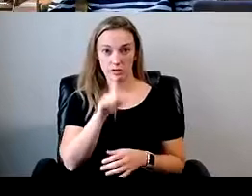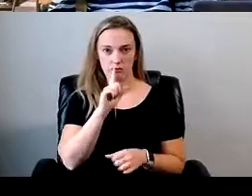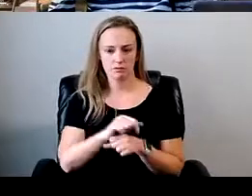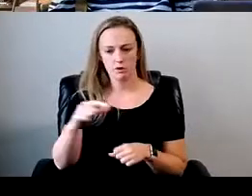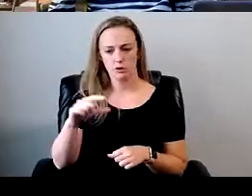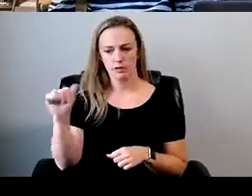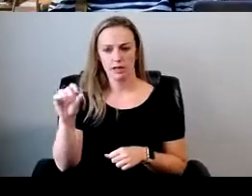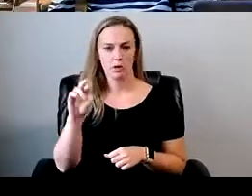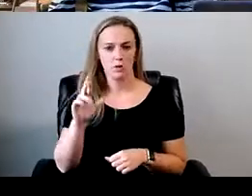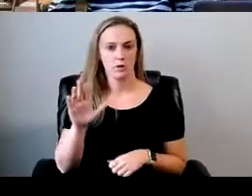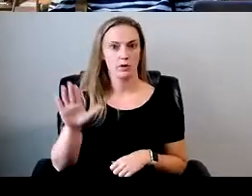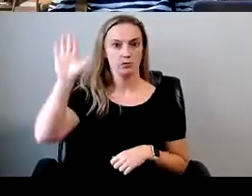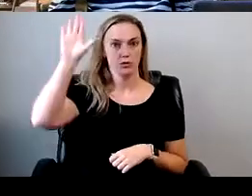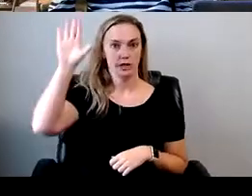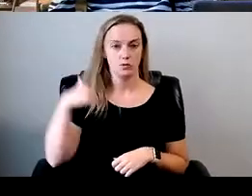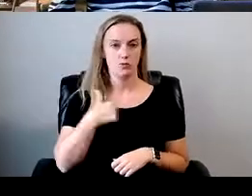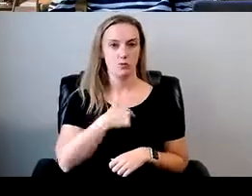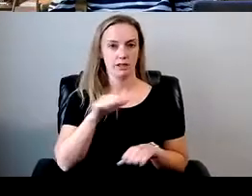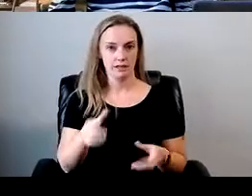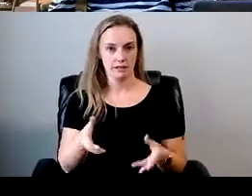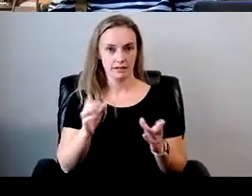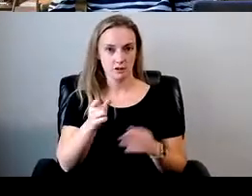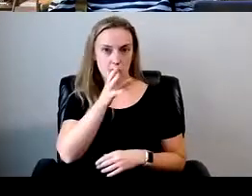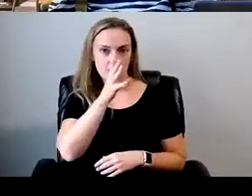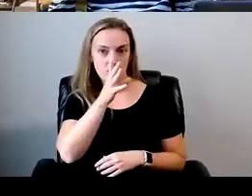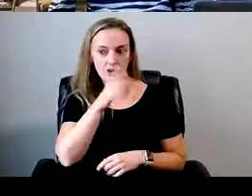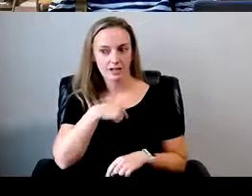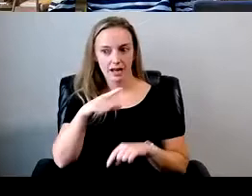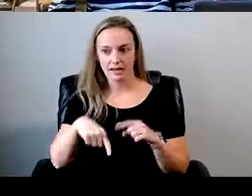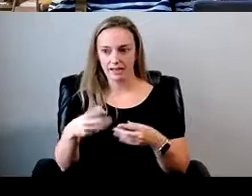and we can let you talk, I cannot keep up with the chat.